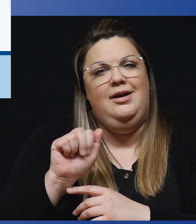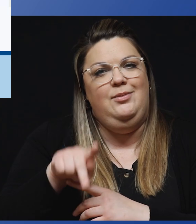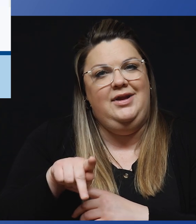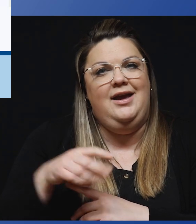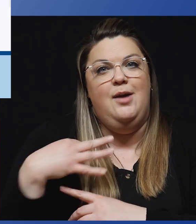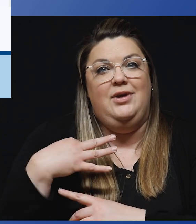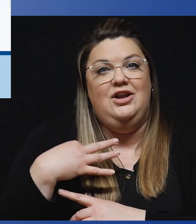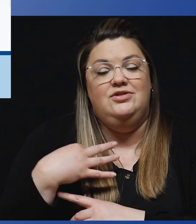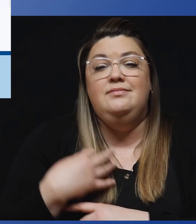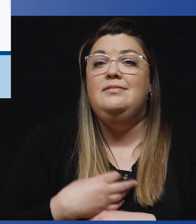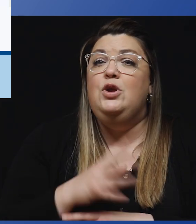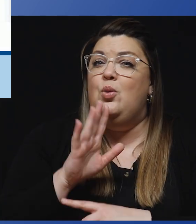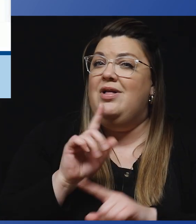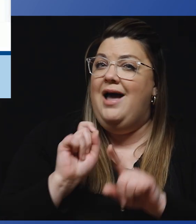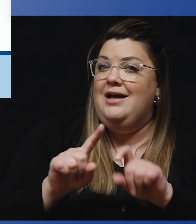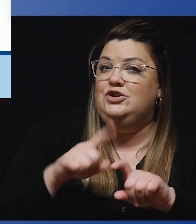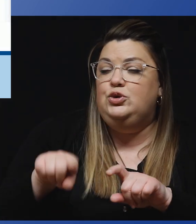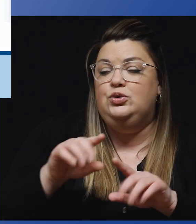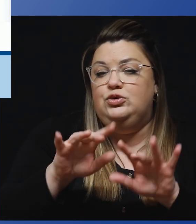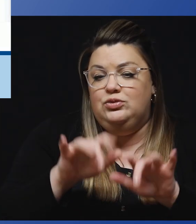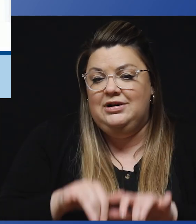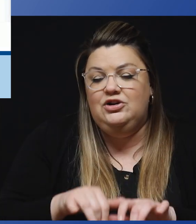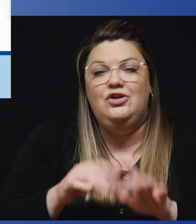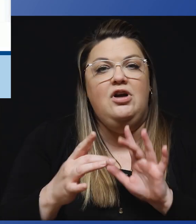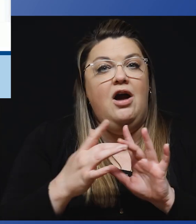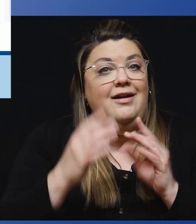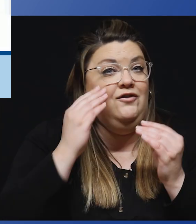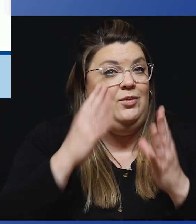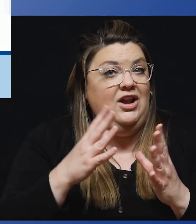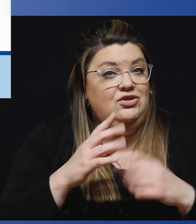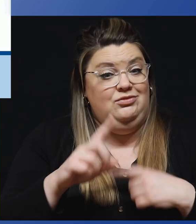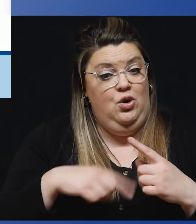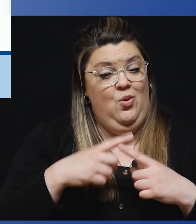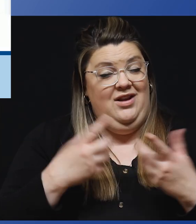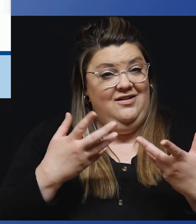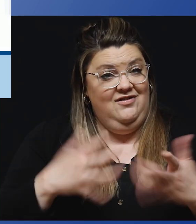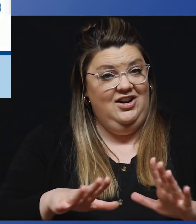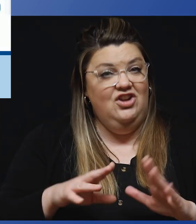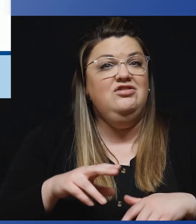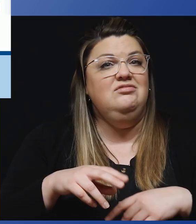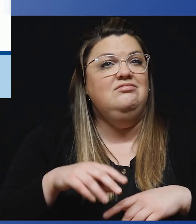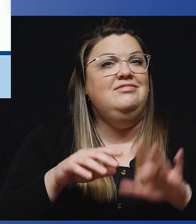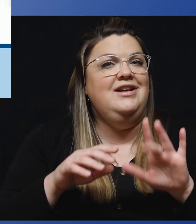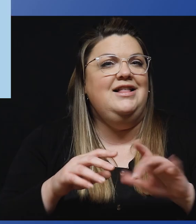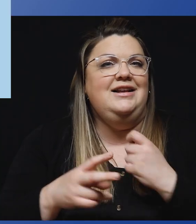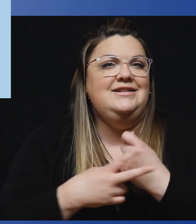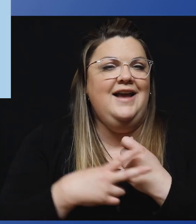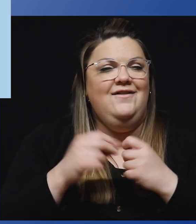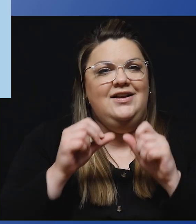You will be asked to enter contact information. Once completed, click Save and Continue.